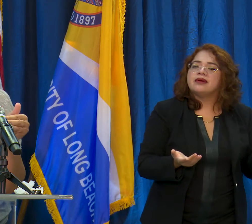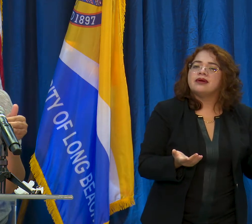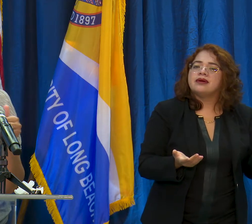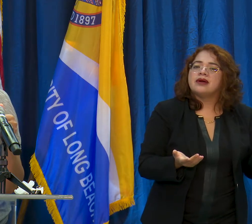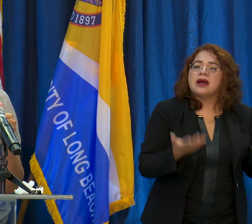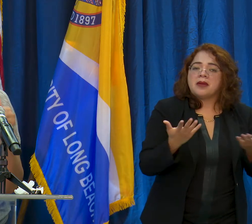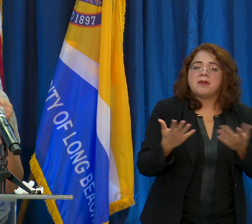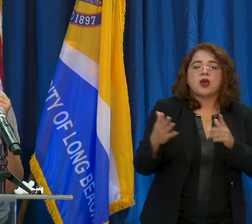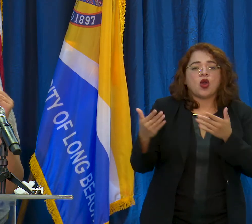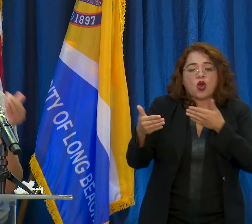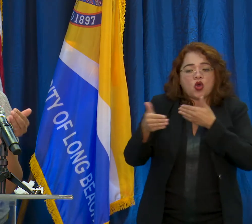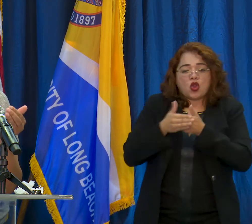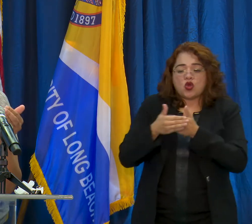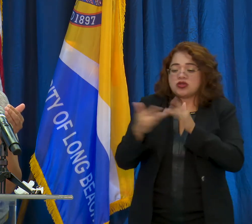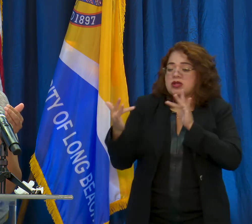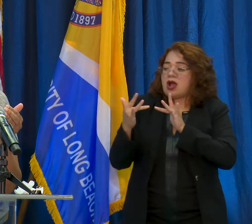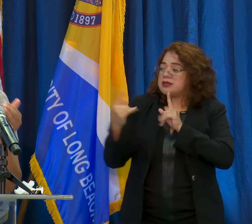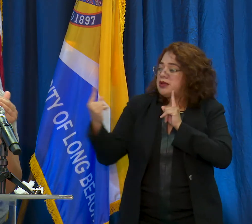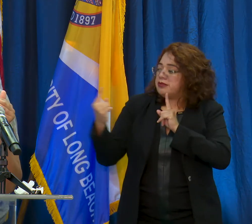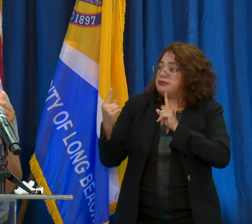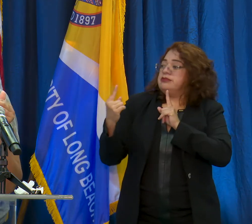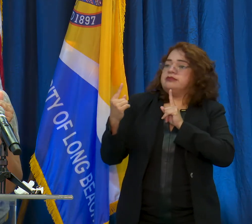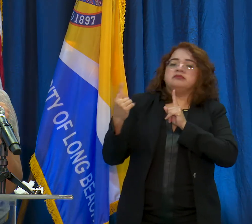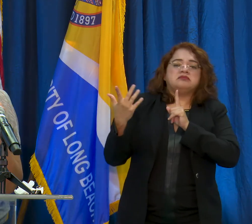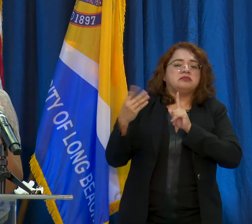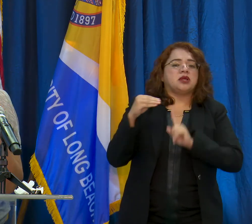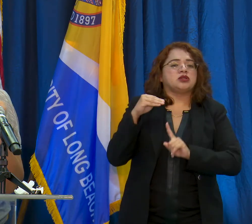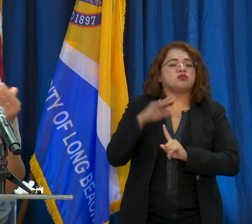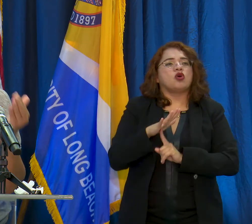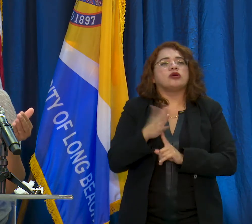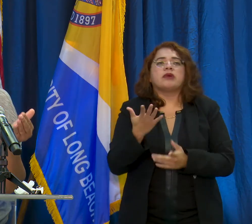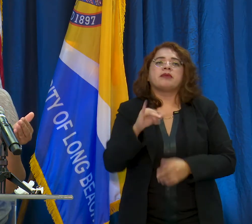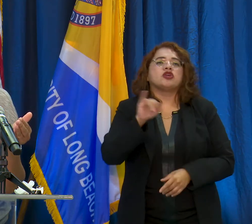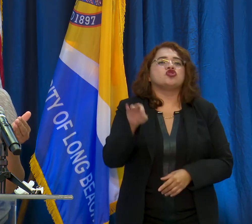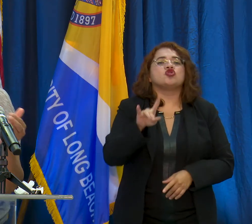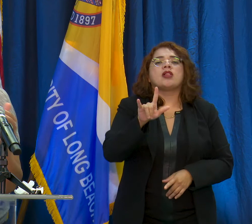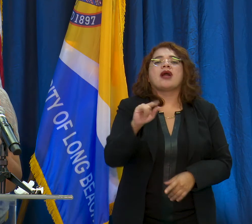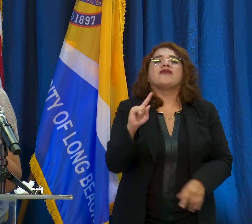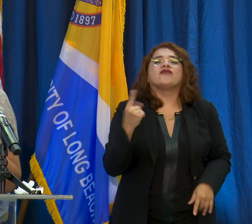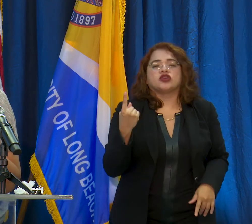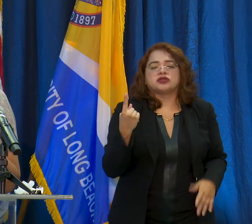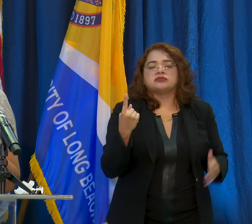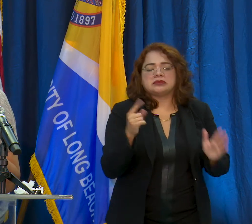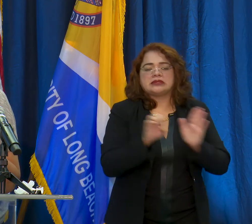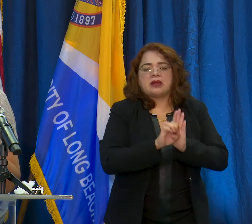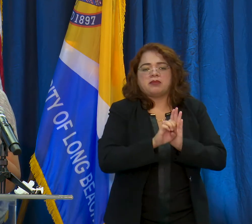contact, you were exposed on July 1 and